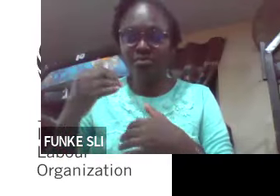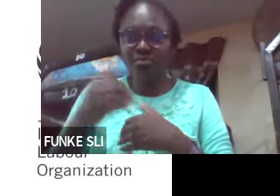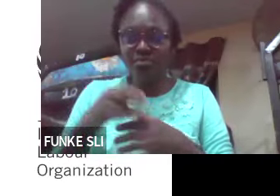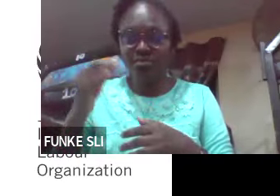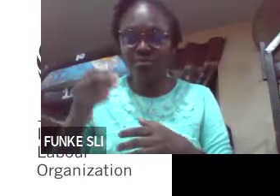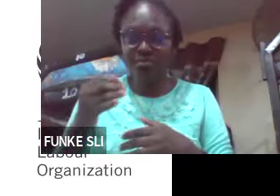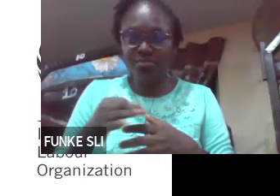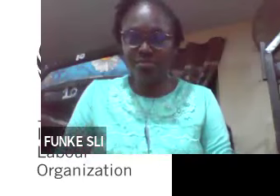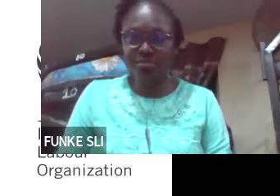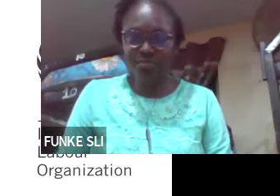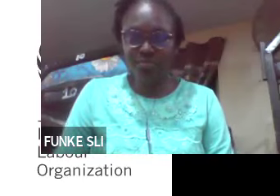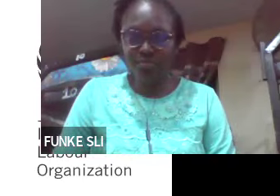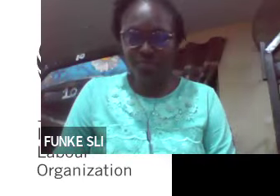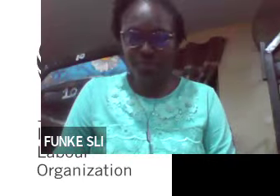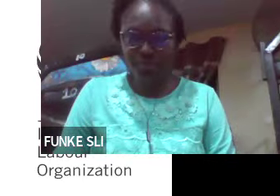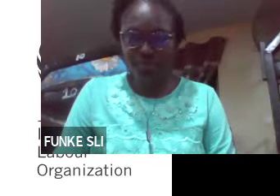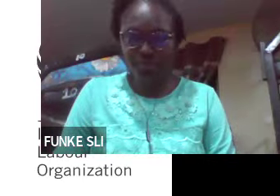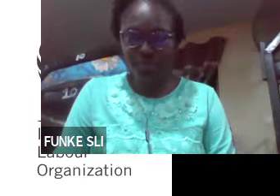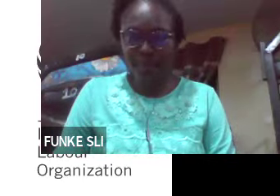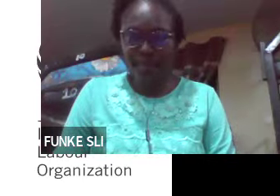sola bakre: Alright, that's a good point. Thank you. Joy. joy: Small.